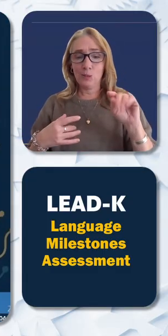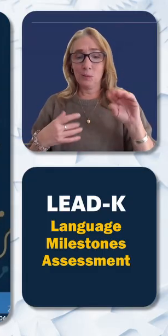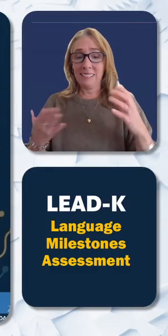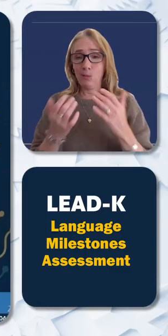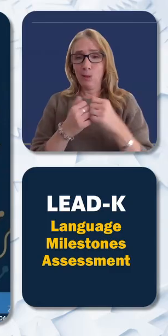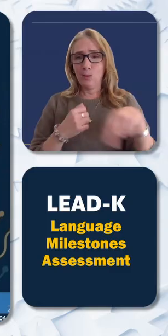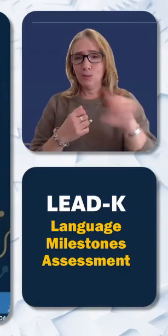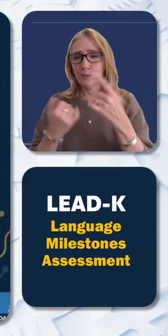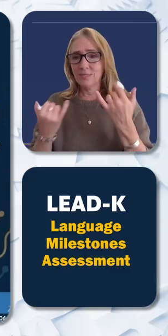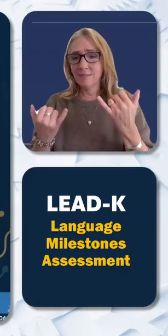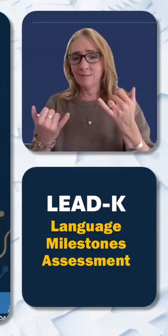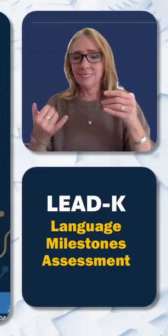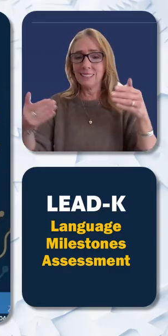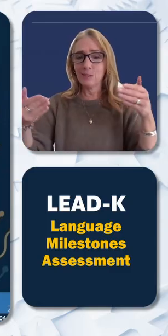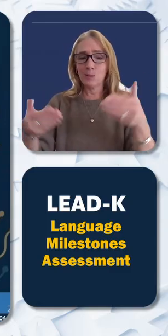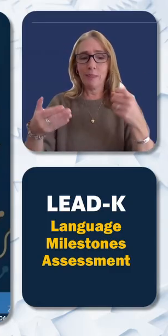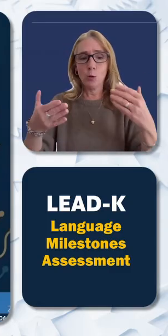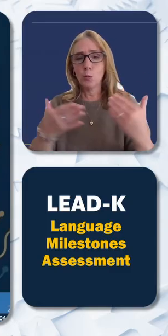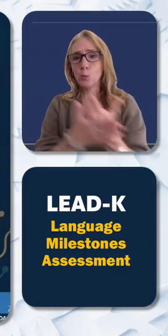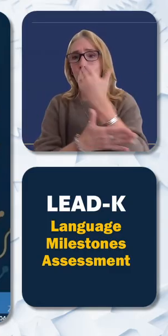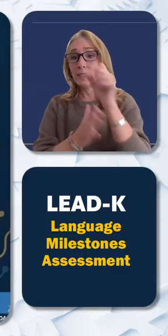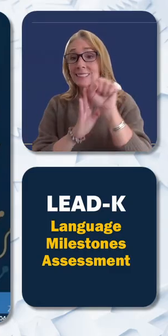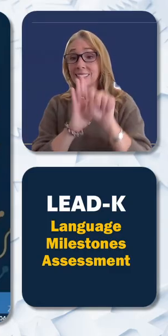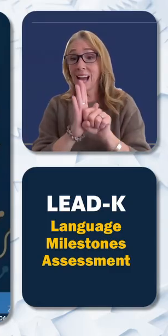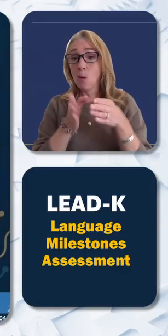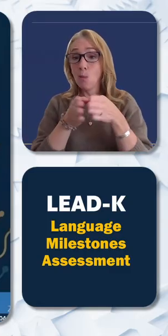We're really excited to be here with you all today.